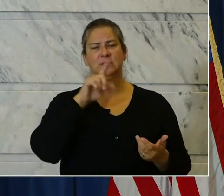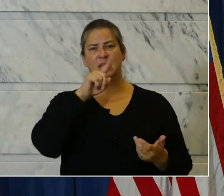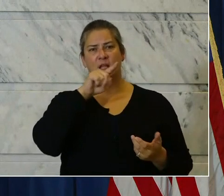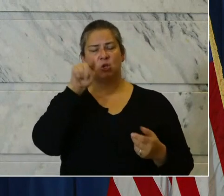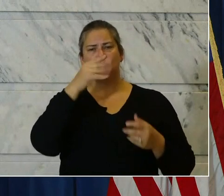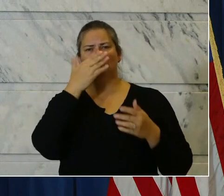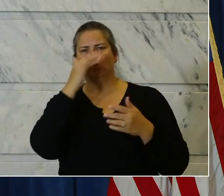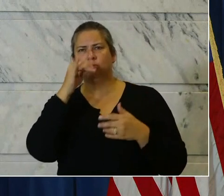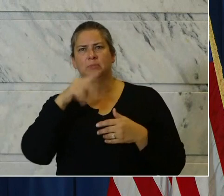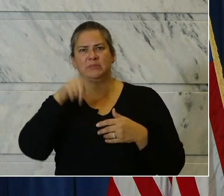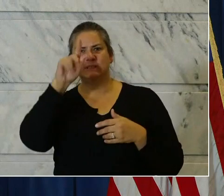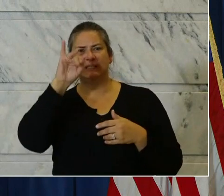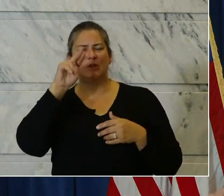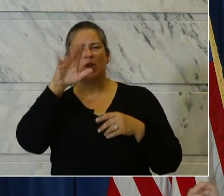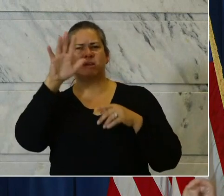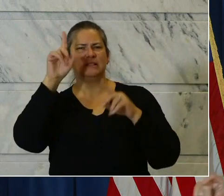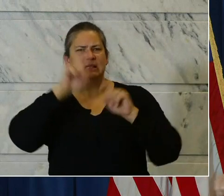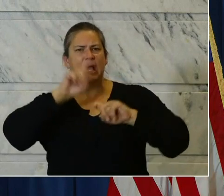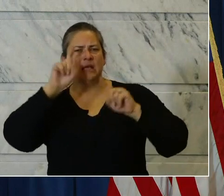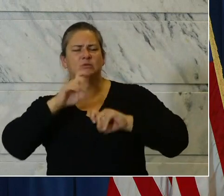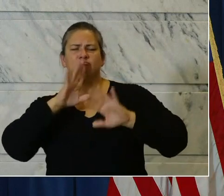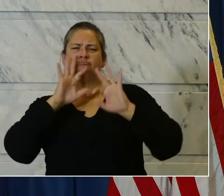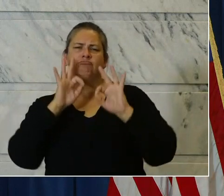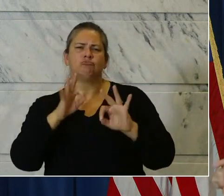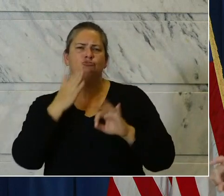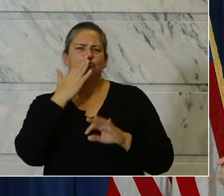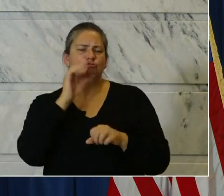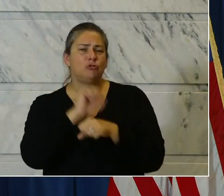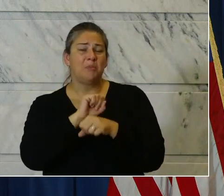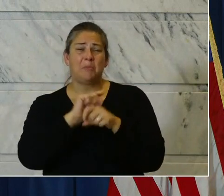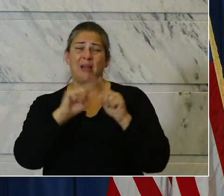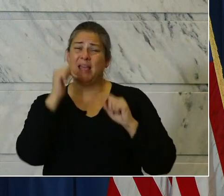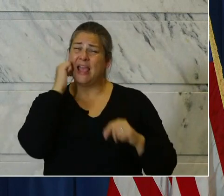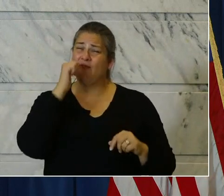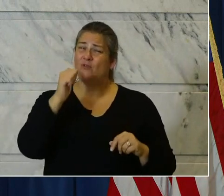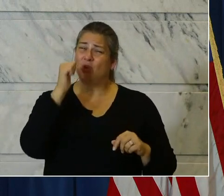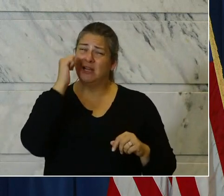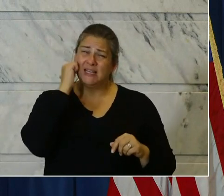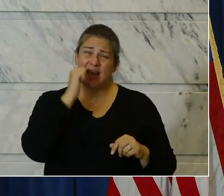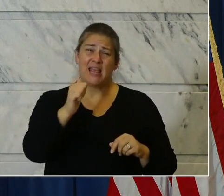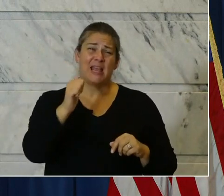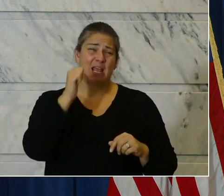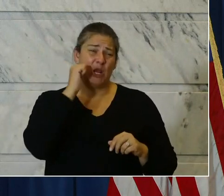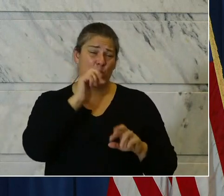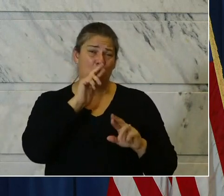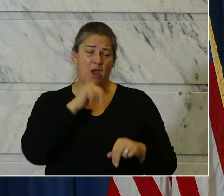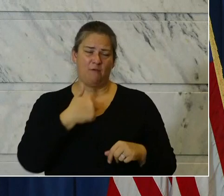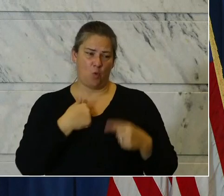WE'VE GOT- SIGNALS BUT THIS DOING A GOOD JOB TESTING UP THERE. BUT BUT IT YOU KNOW